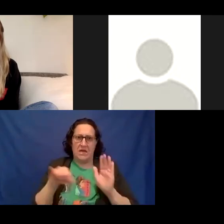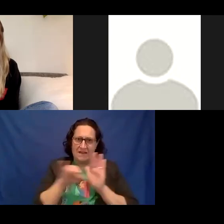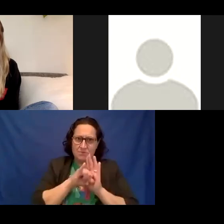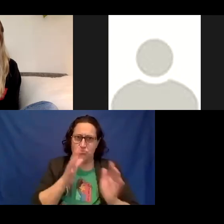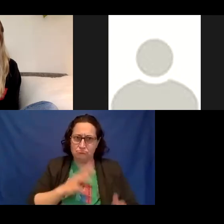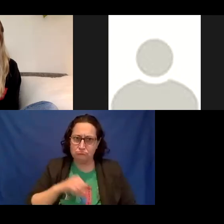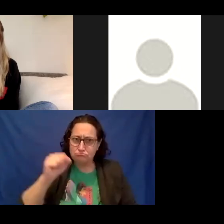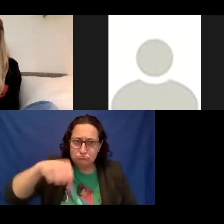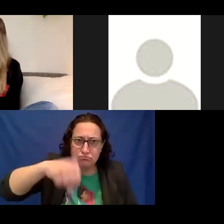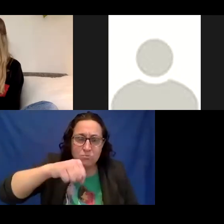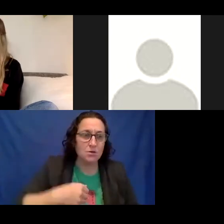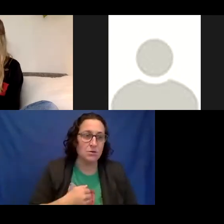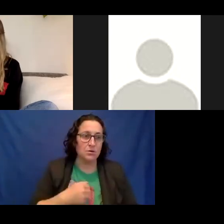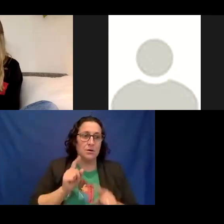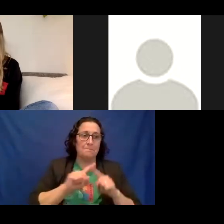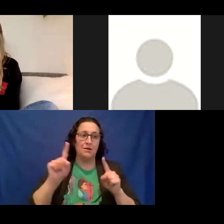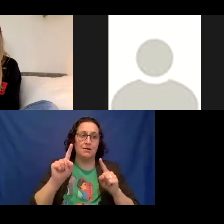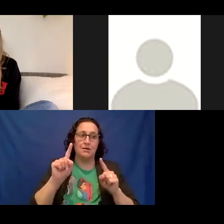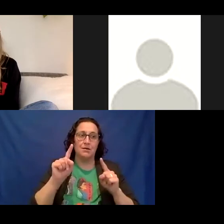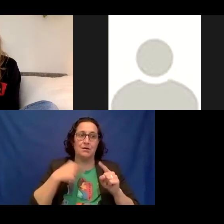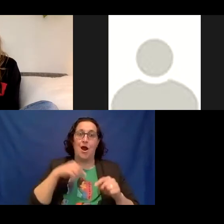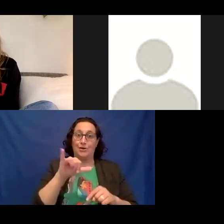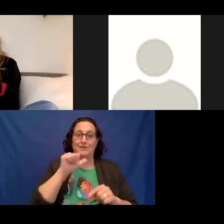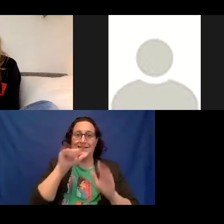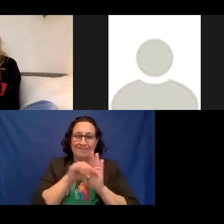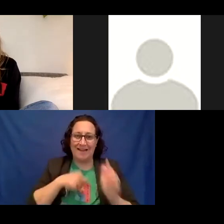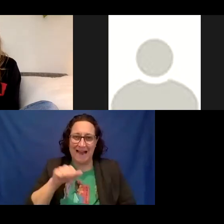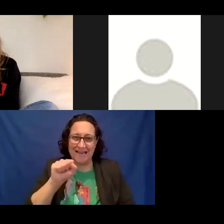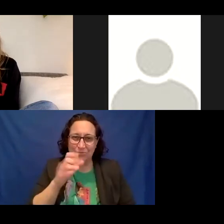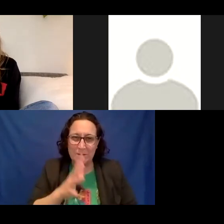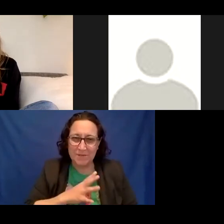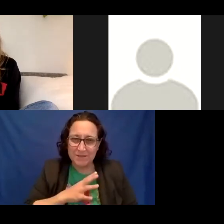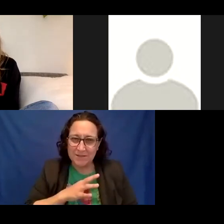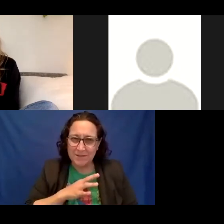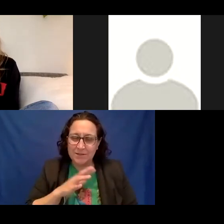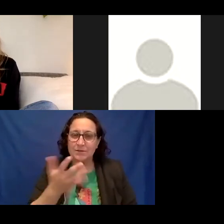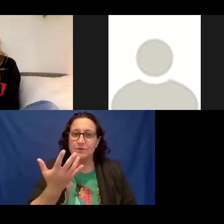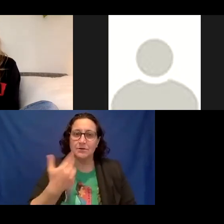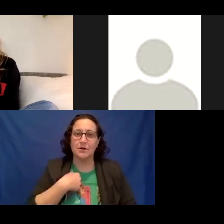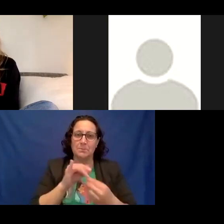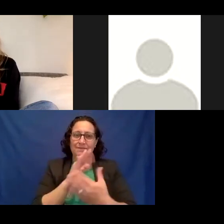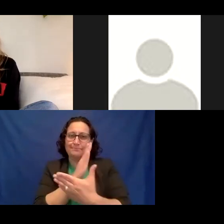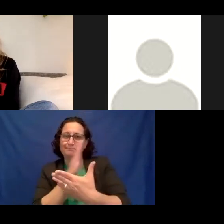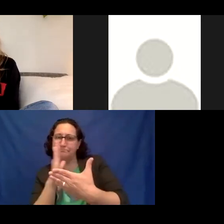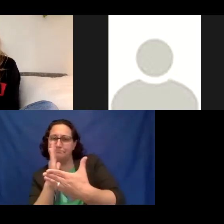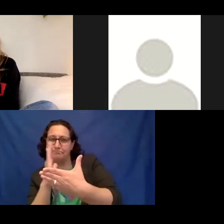Coming back to gender, I do identify as a woman but I also don't, as it were.